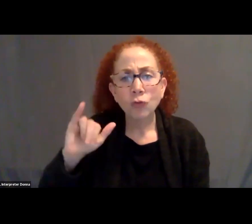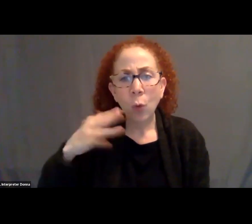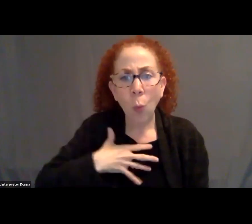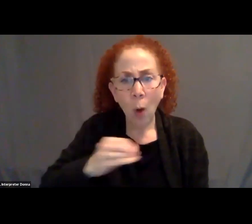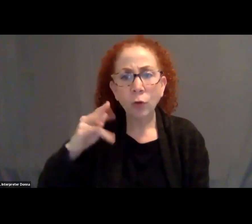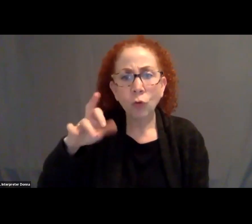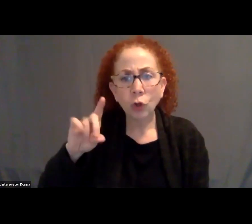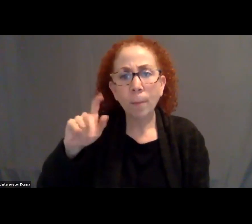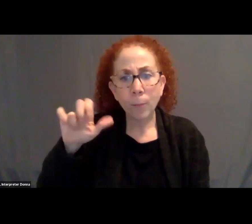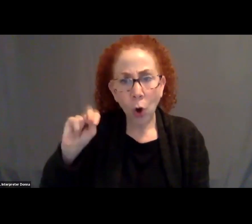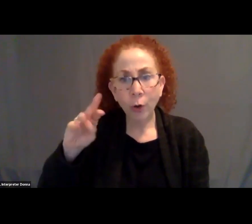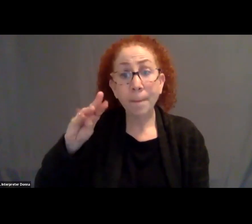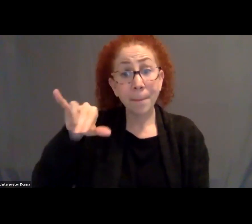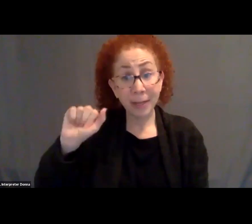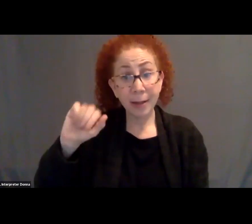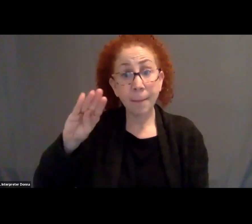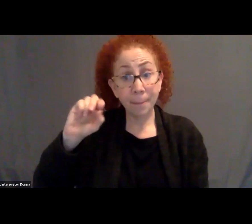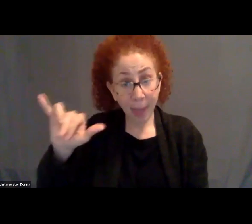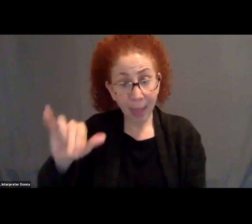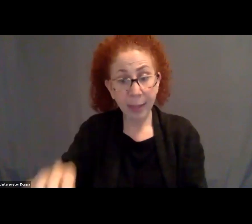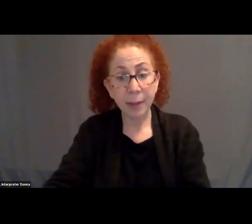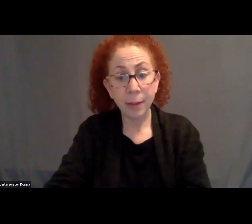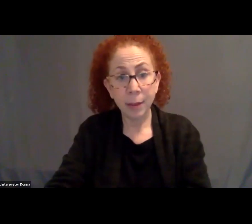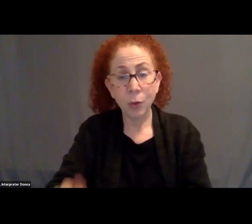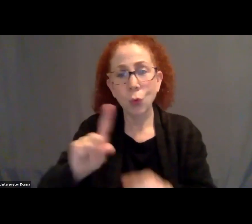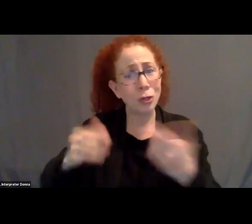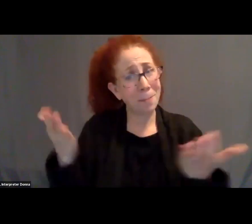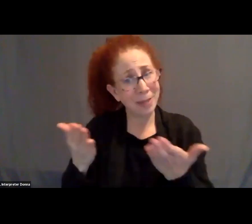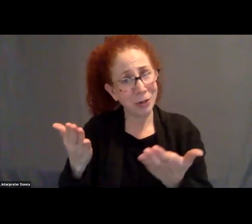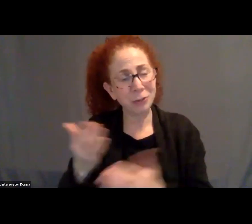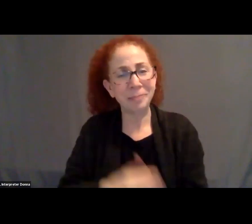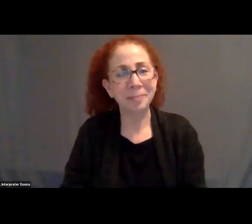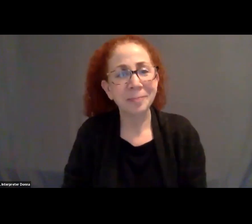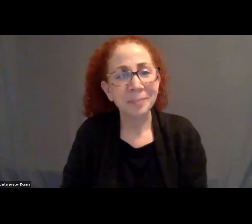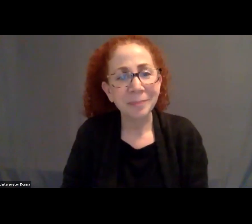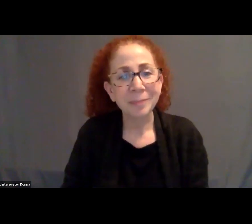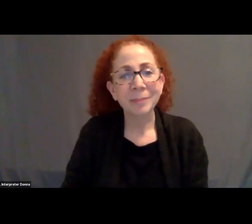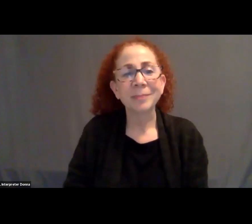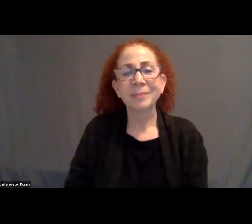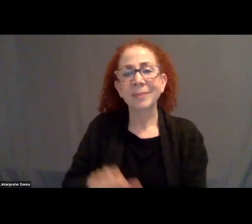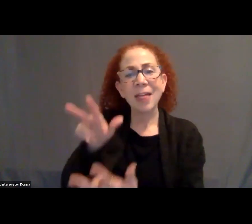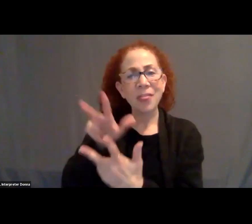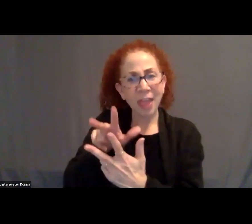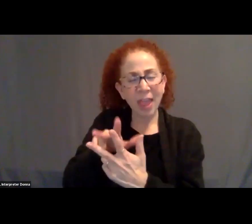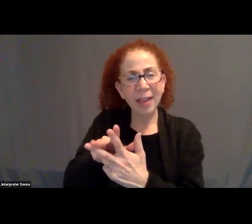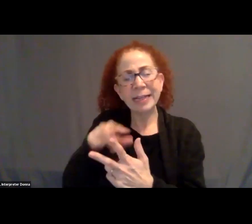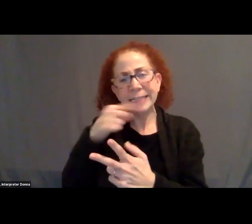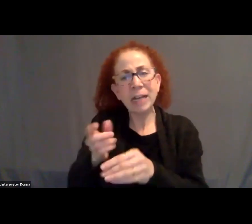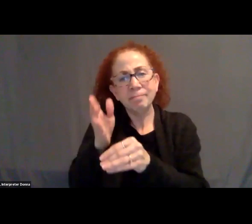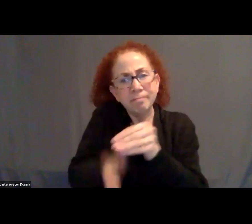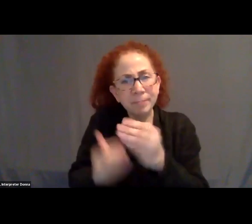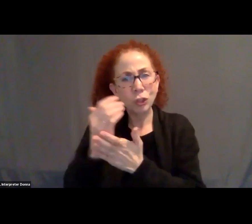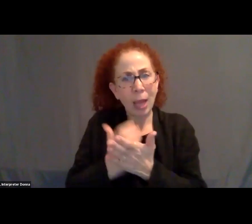and Mia Bay, who couldn't be here, close a chapter entitled,